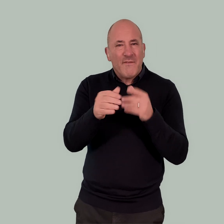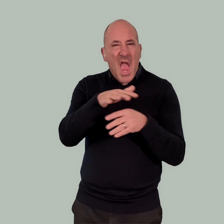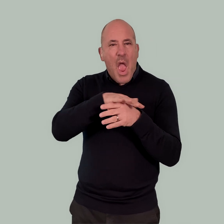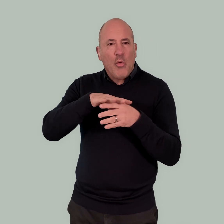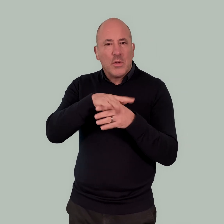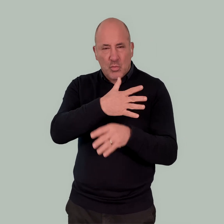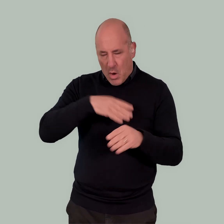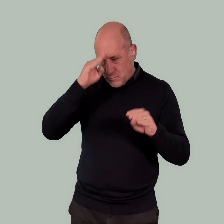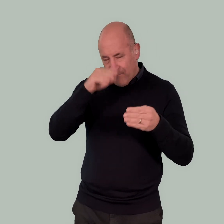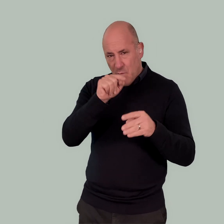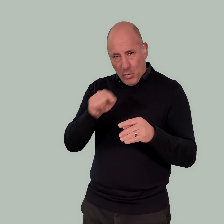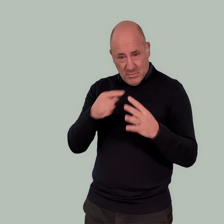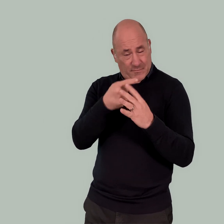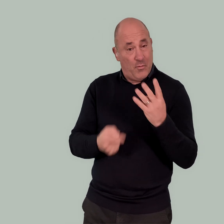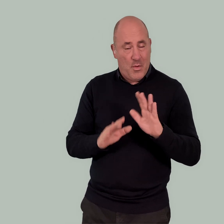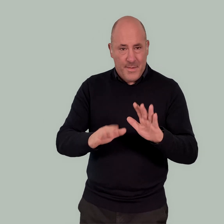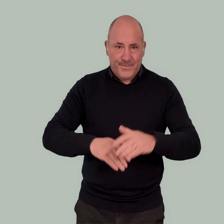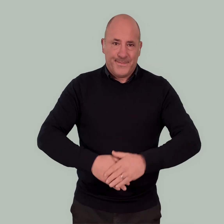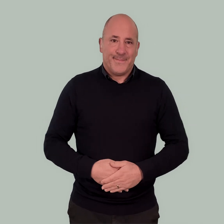by some specific areas the group would like to focus upon.